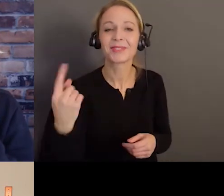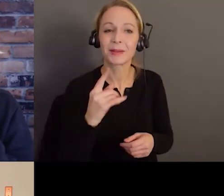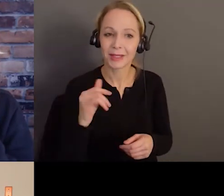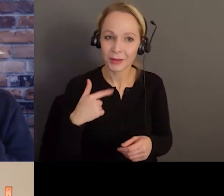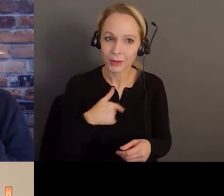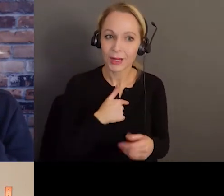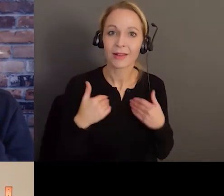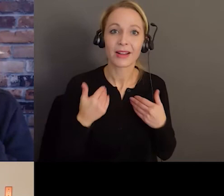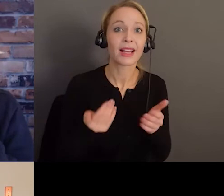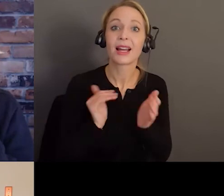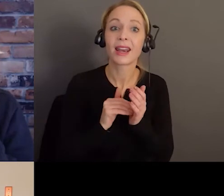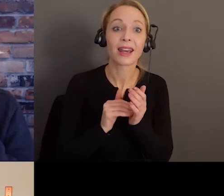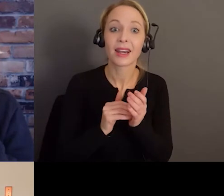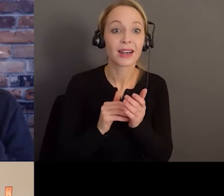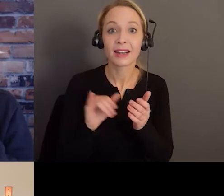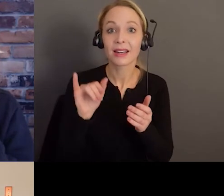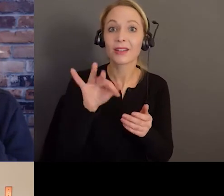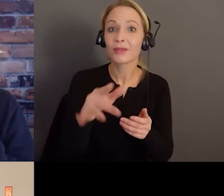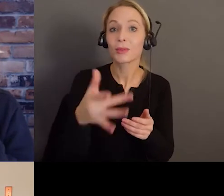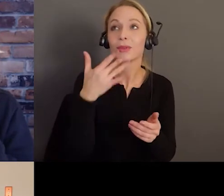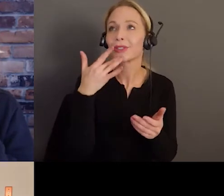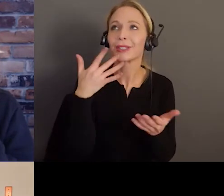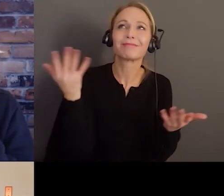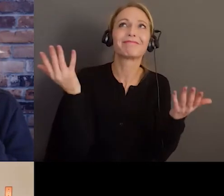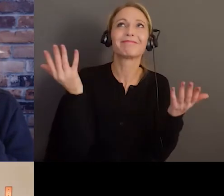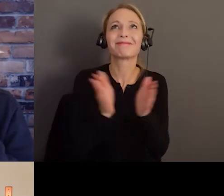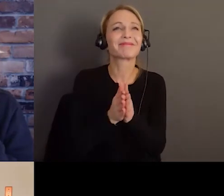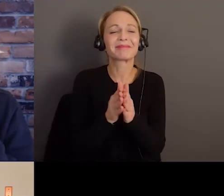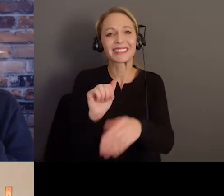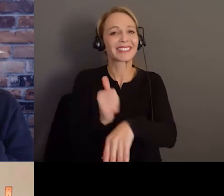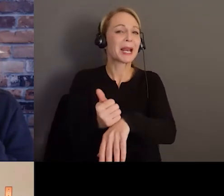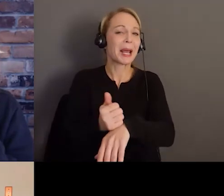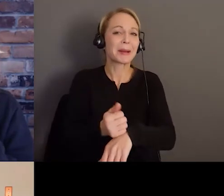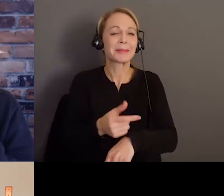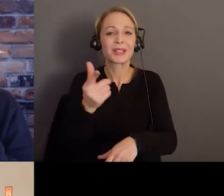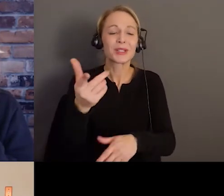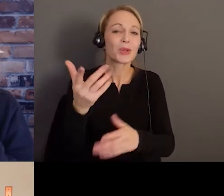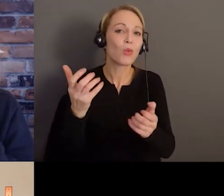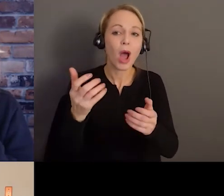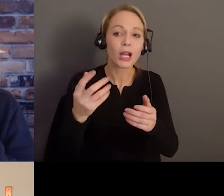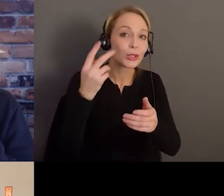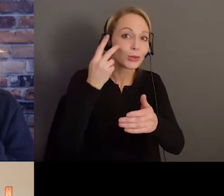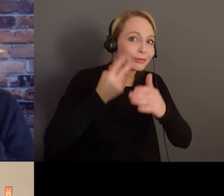SAY HEY, IF YOU WANT TO PEEK INTO THE ROADMAP, ARE THESE THINGS ON THE ROADMAP?